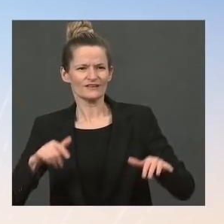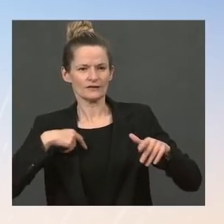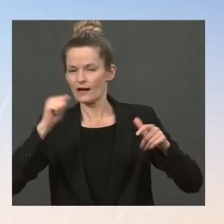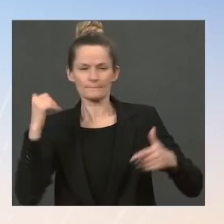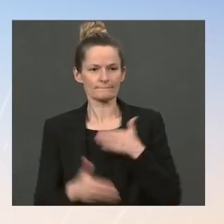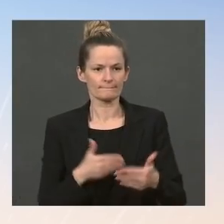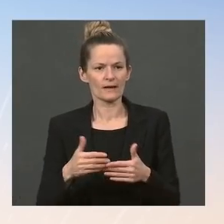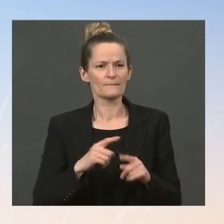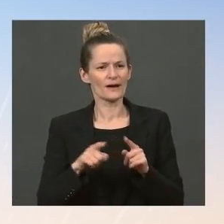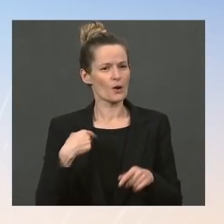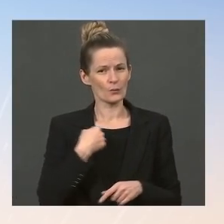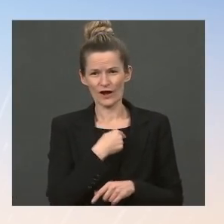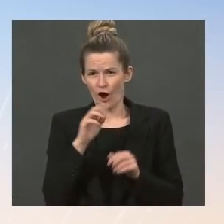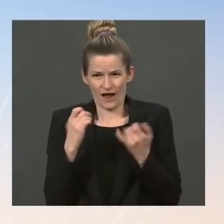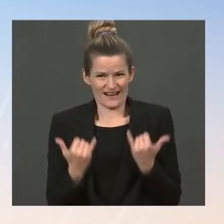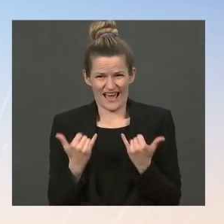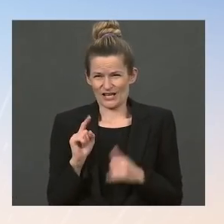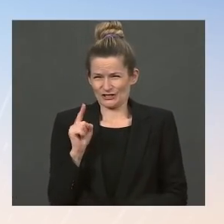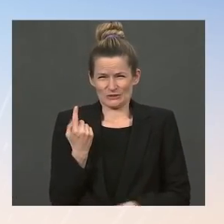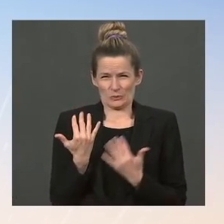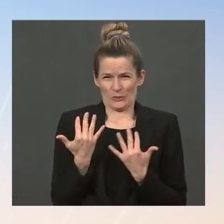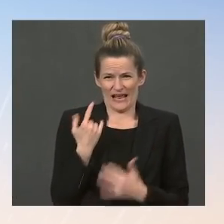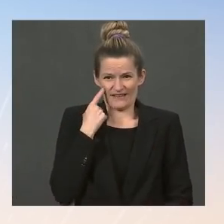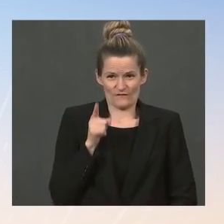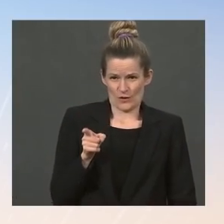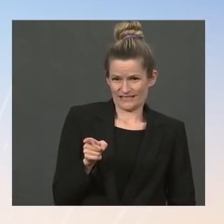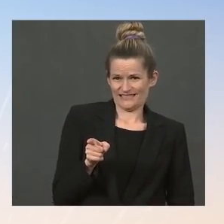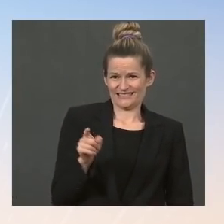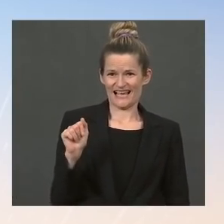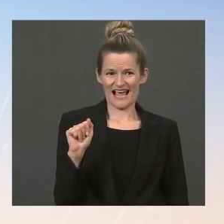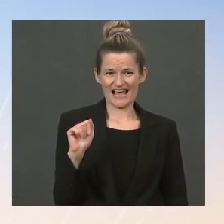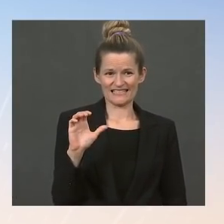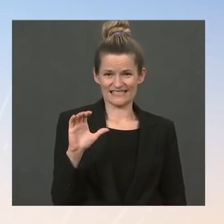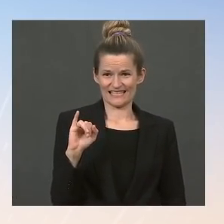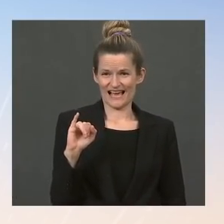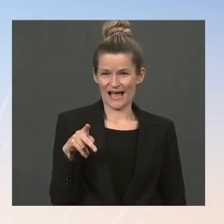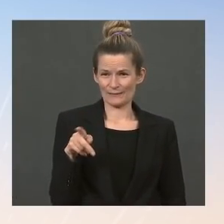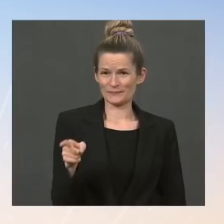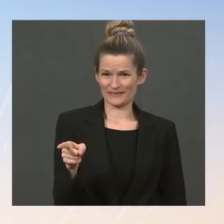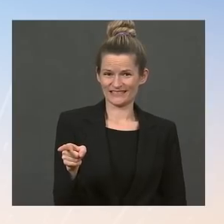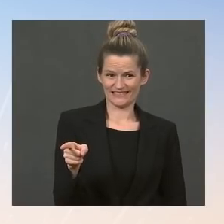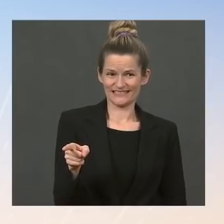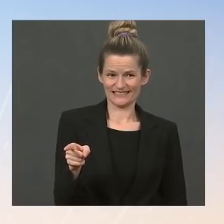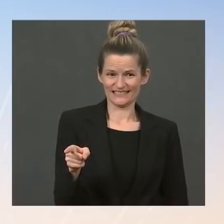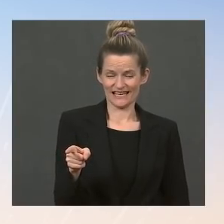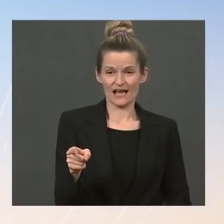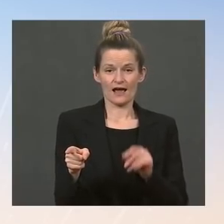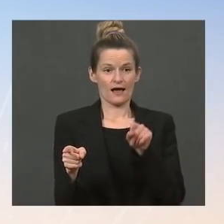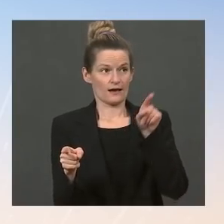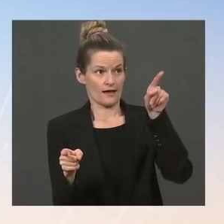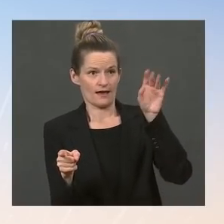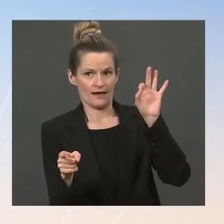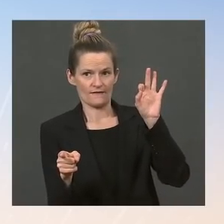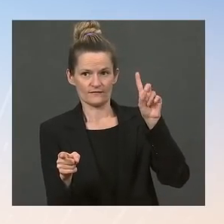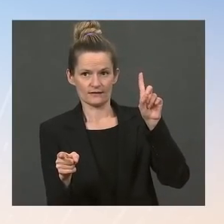All of these doctors have said this could be needed. They've said in their statement -- eight of them said they had determined boosters